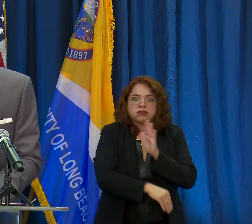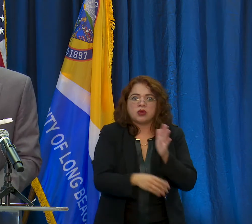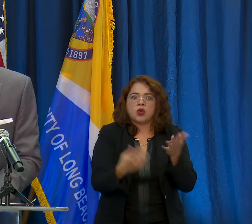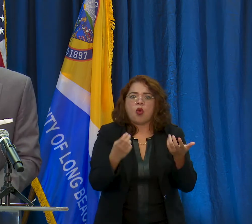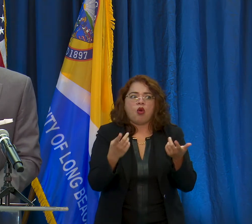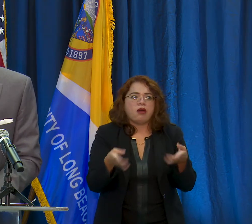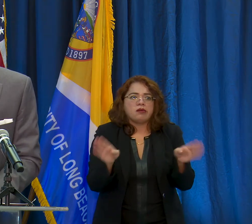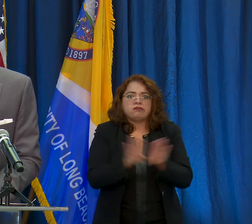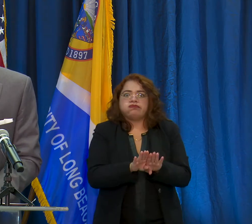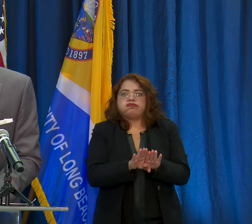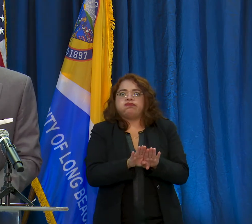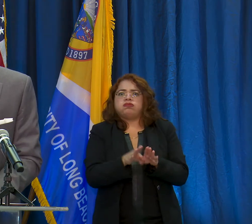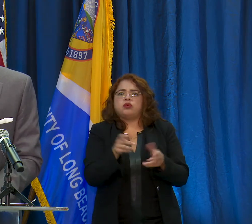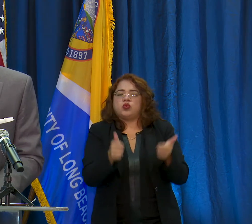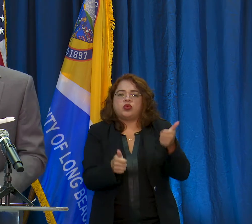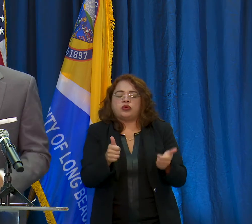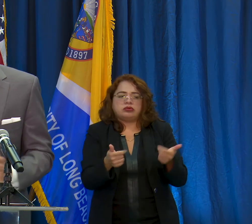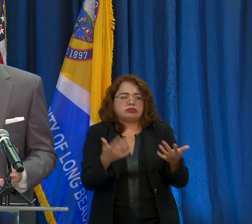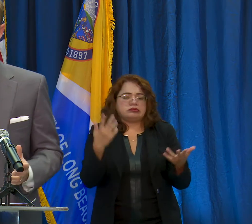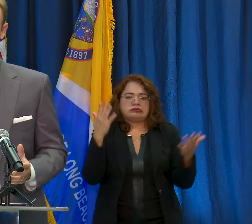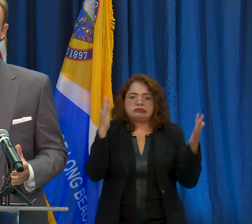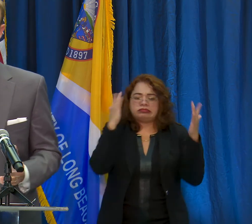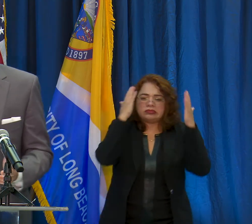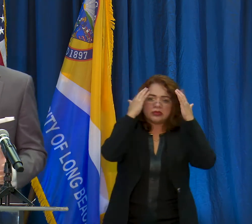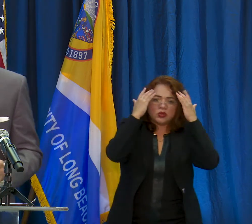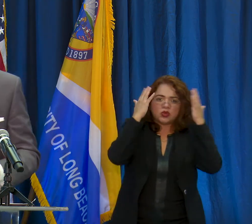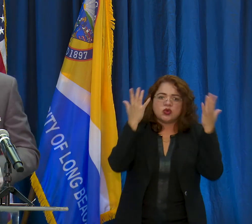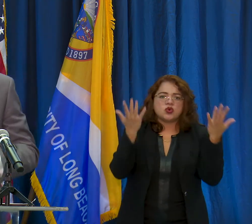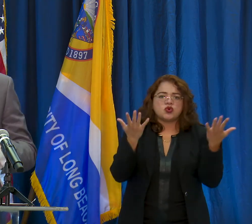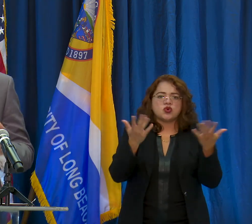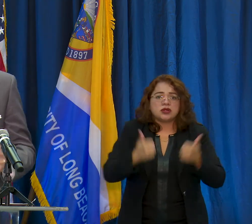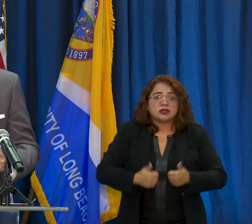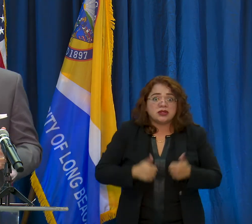survive. To offset this incredible